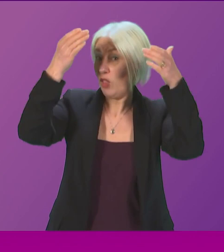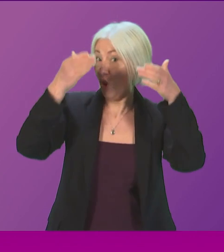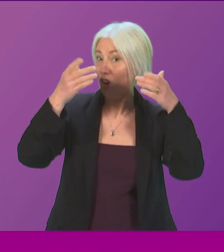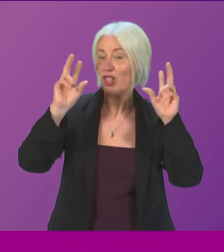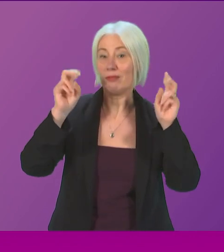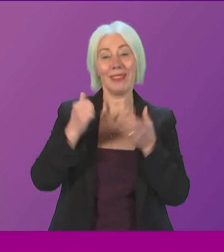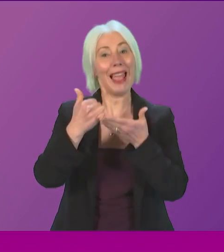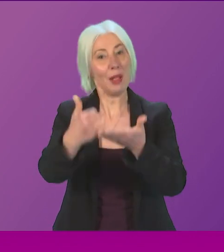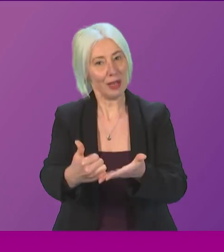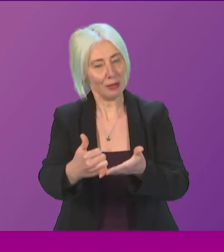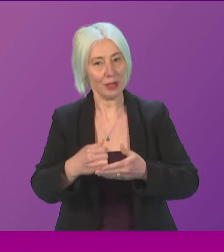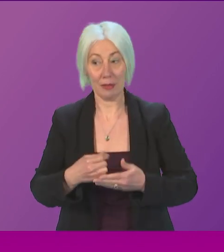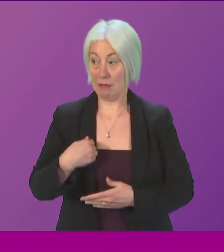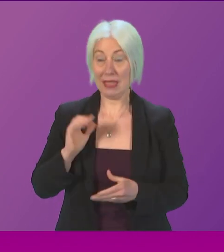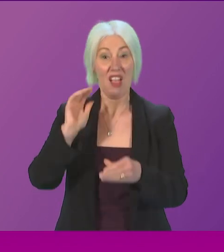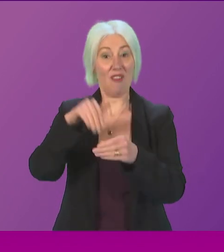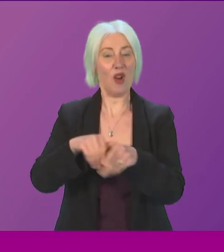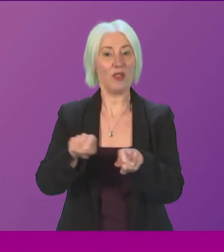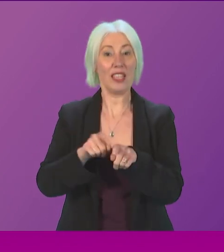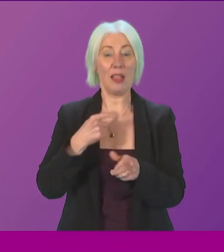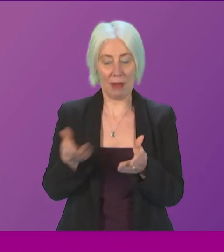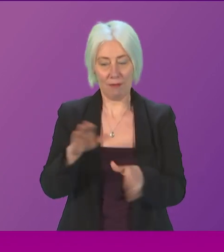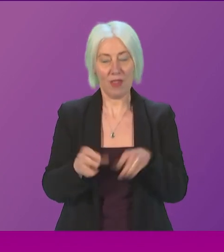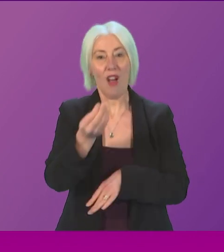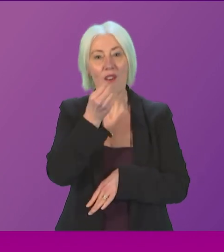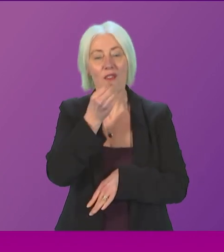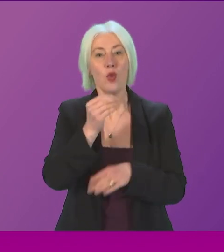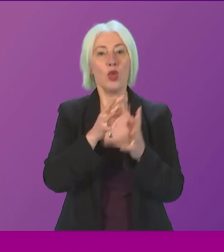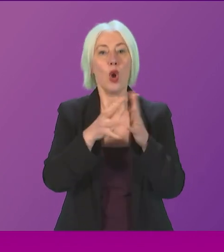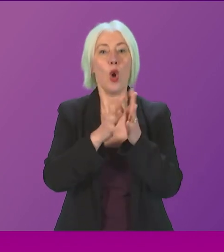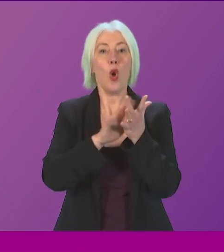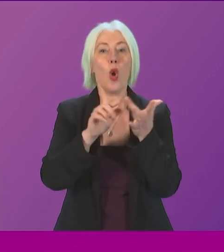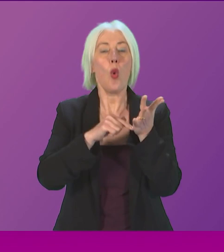I joined some of them yesterday when I helped to pack food at the Whitfield community larder.